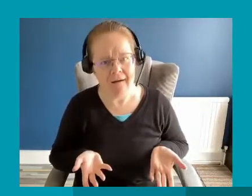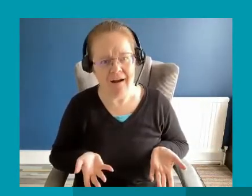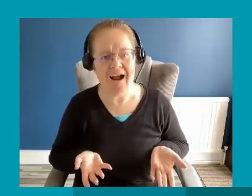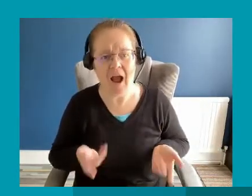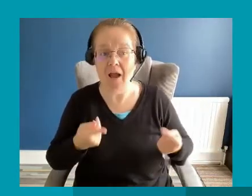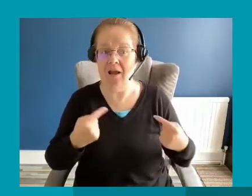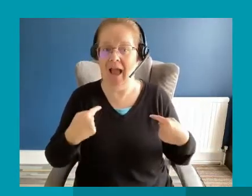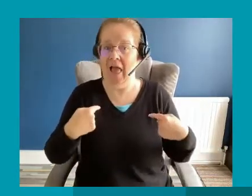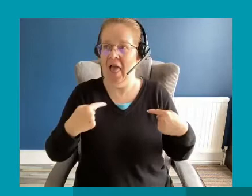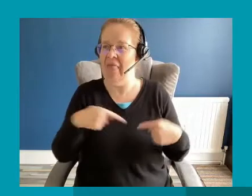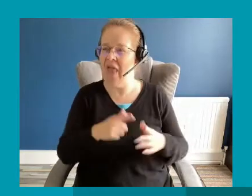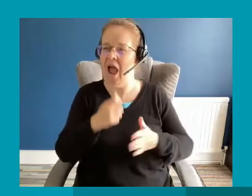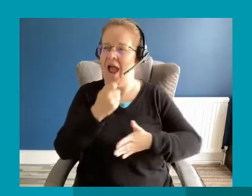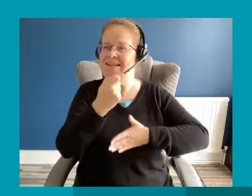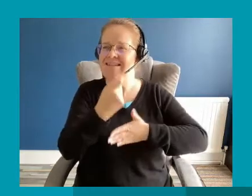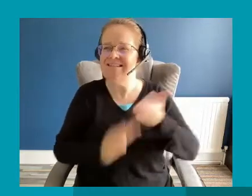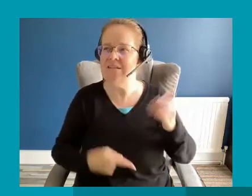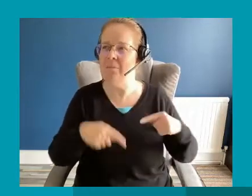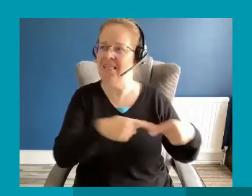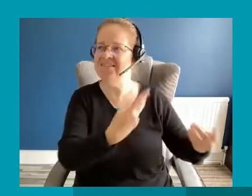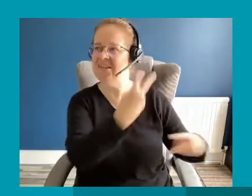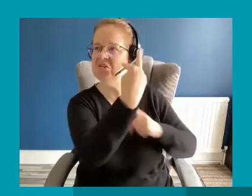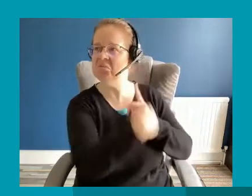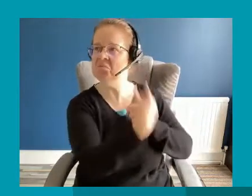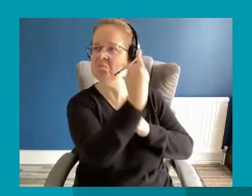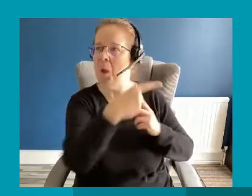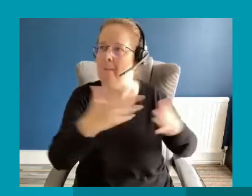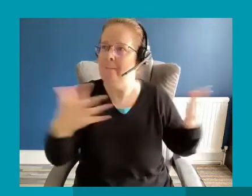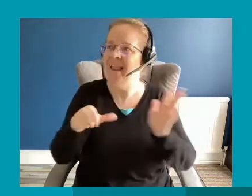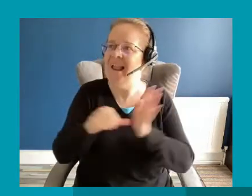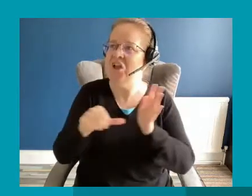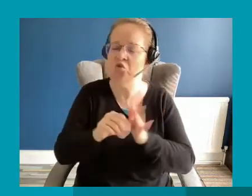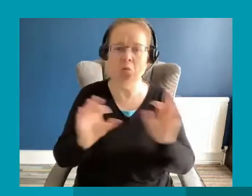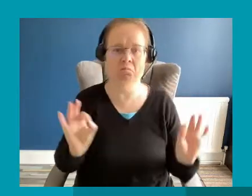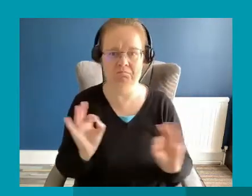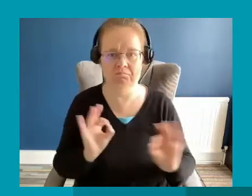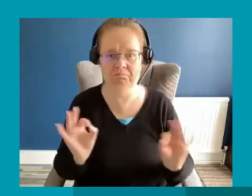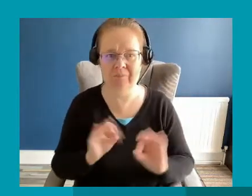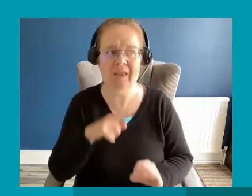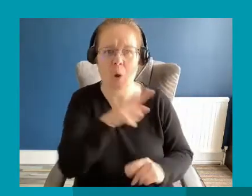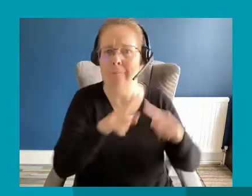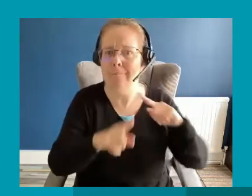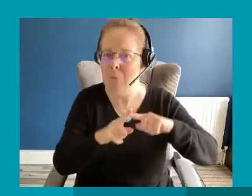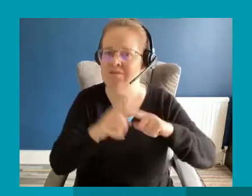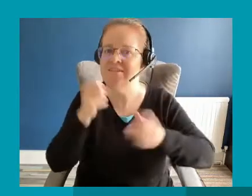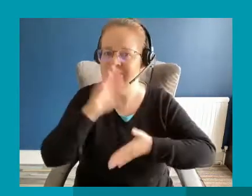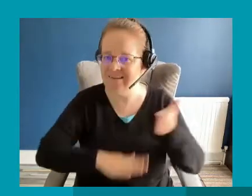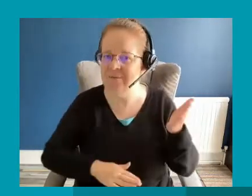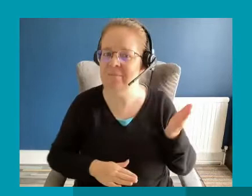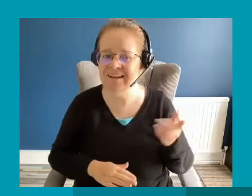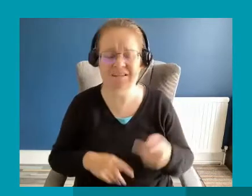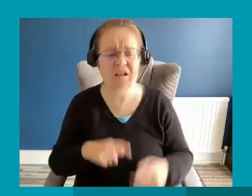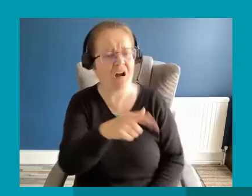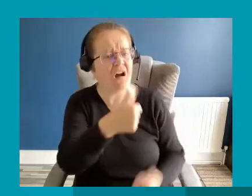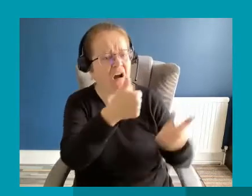disability wasn't a big issue and yeah, so for me it was a very positive experience. Fantastic thank you for sharing that.